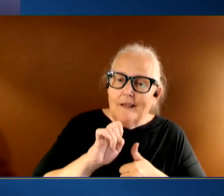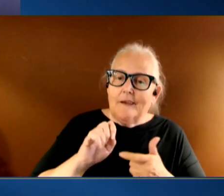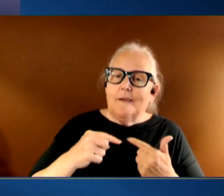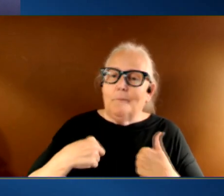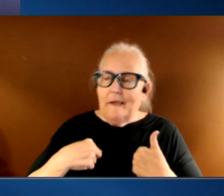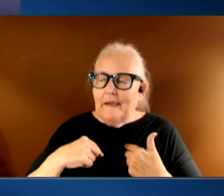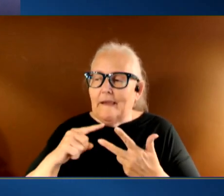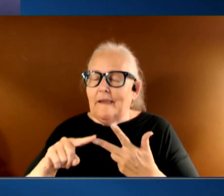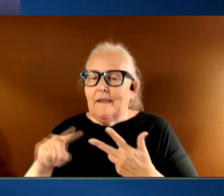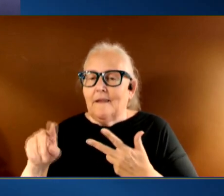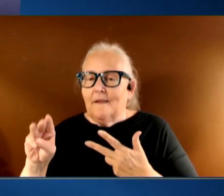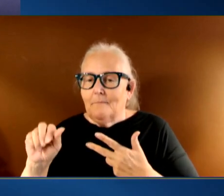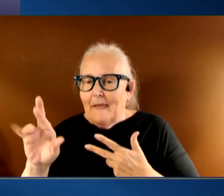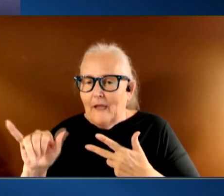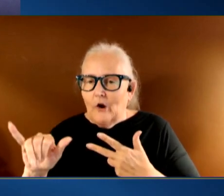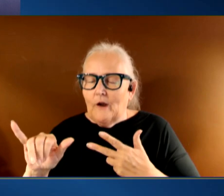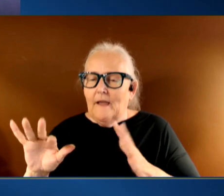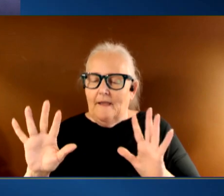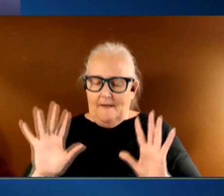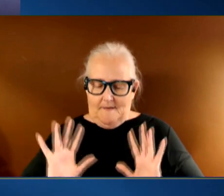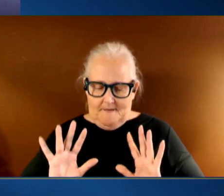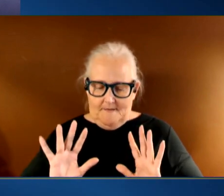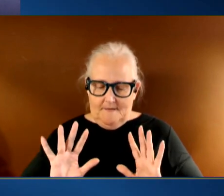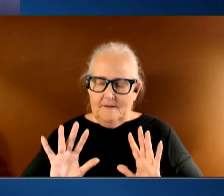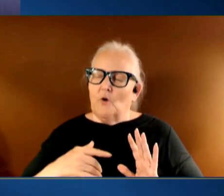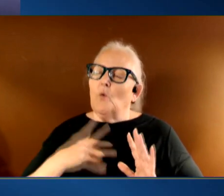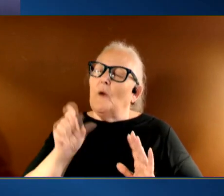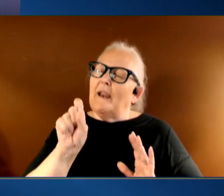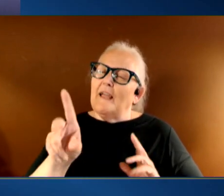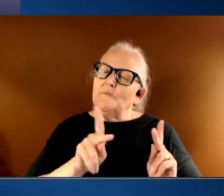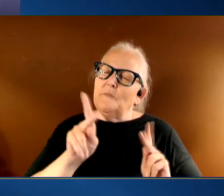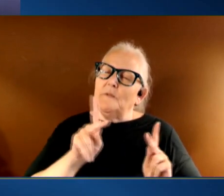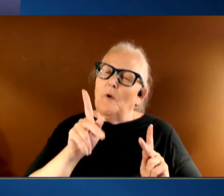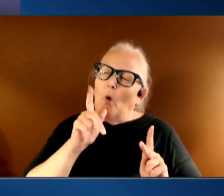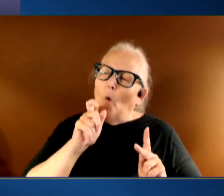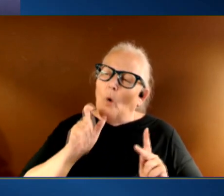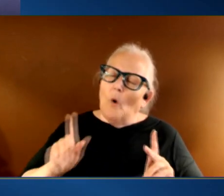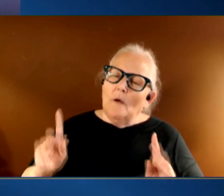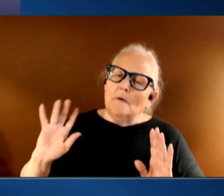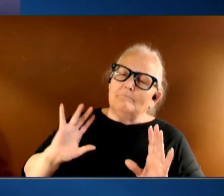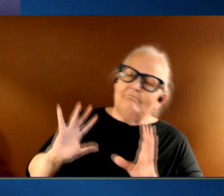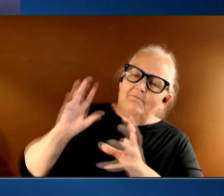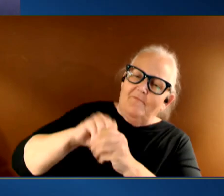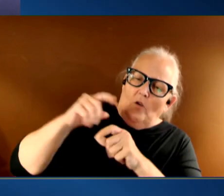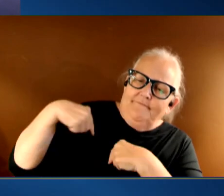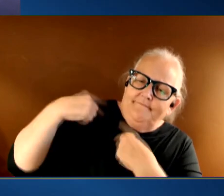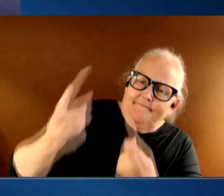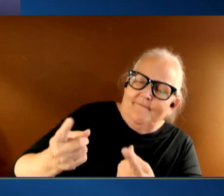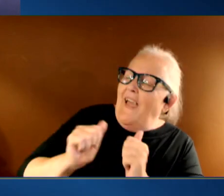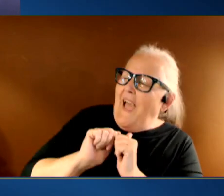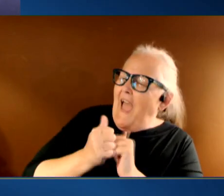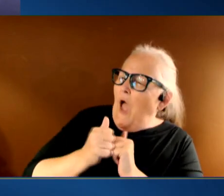how did you get started? How did something that seems like it's moving along -- it's